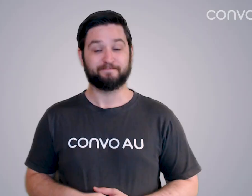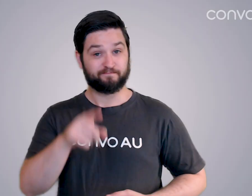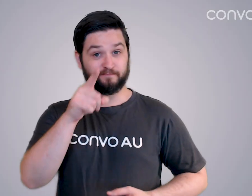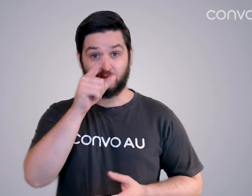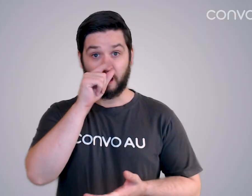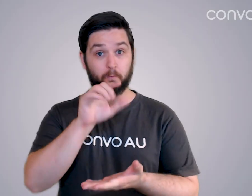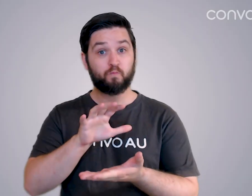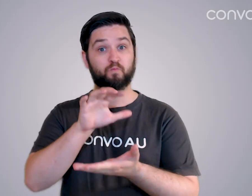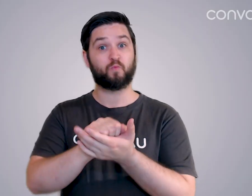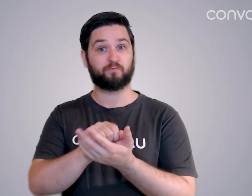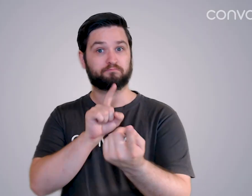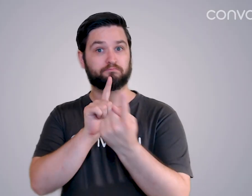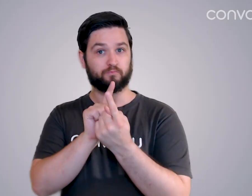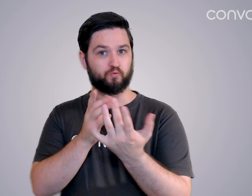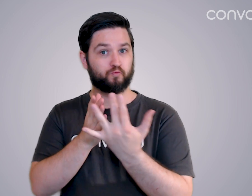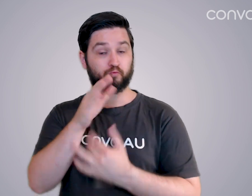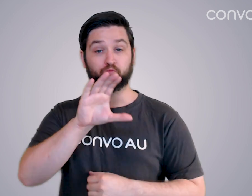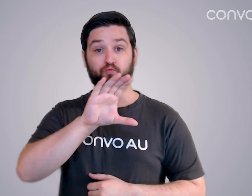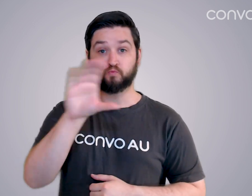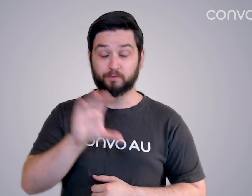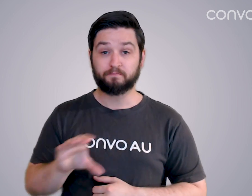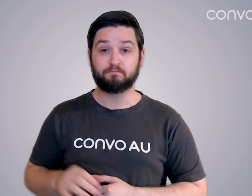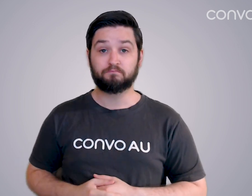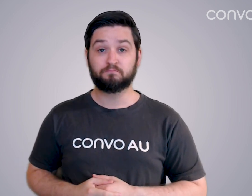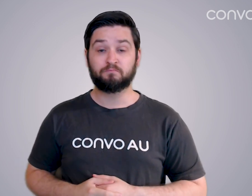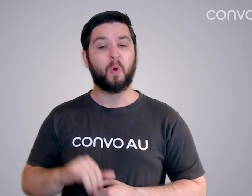You can book a time to meet with us on zoom.